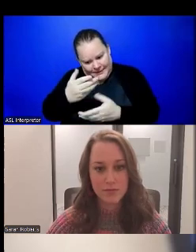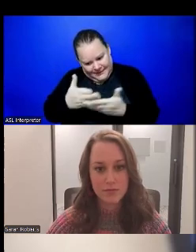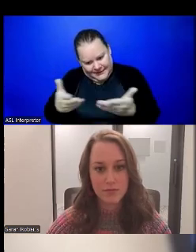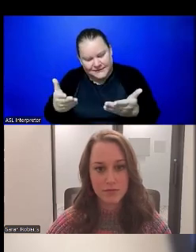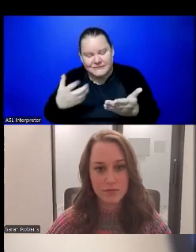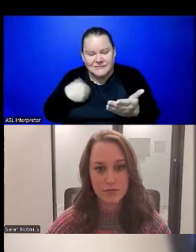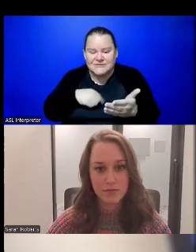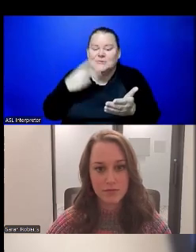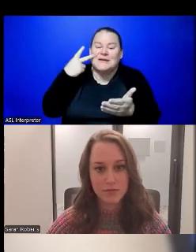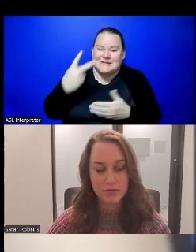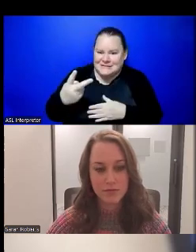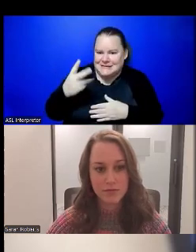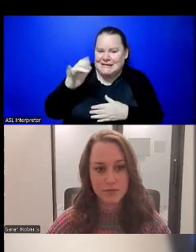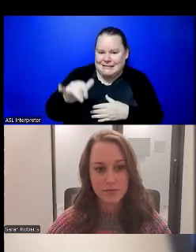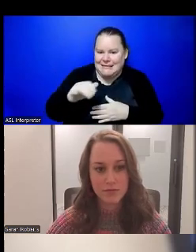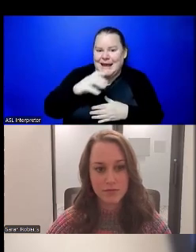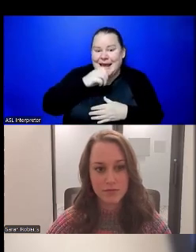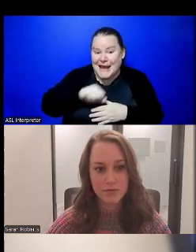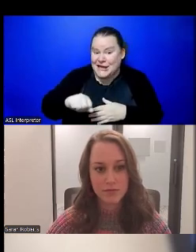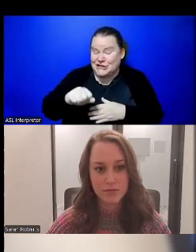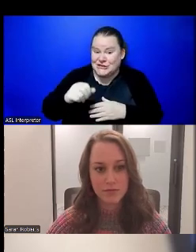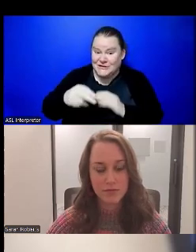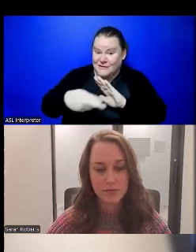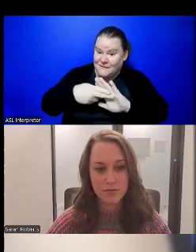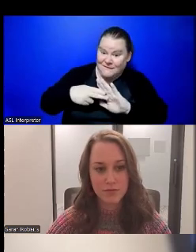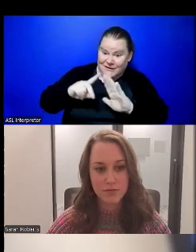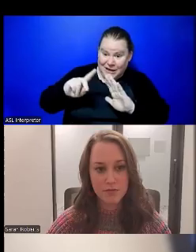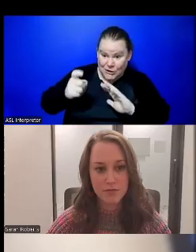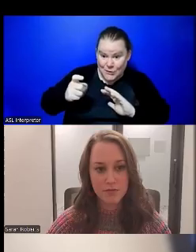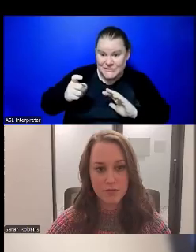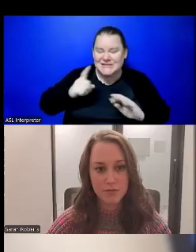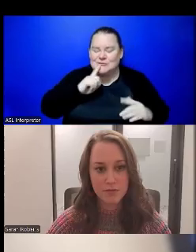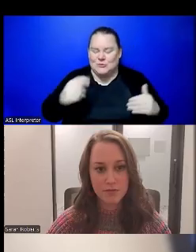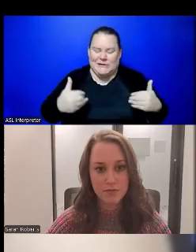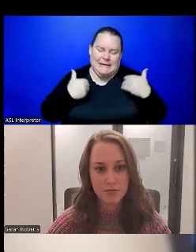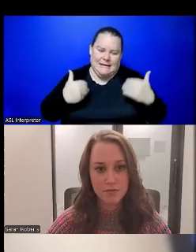diagnose, that age of diagnosis is actually very, very young now when it didn't used to be the case,